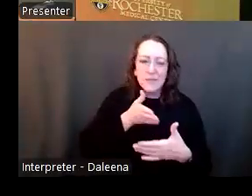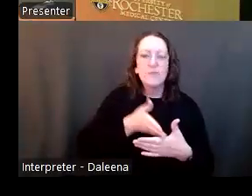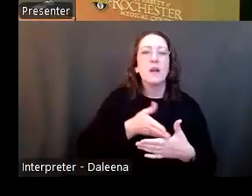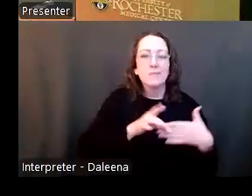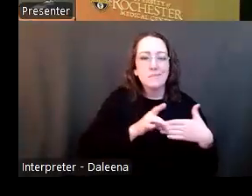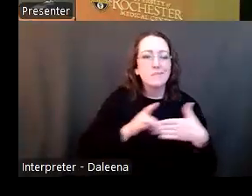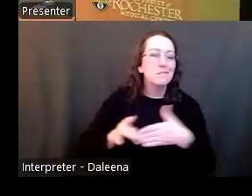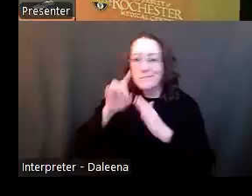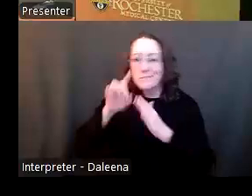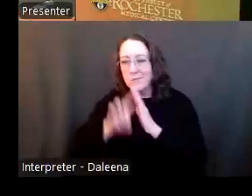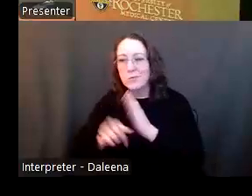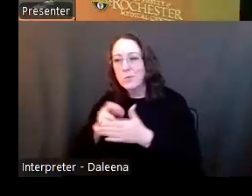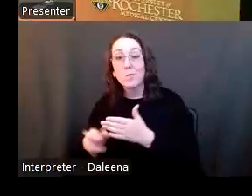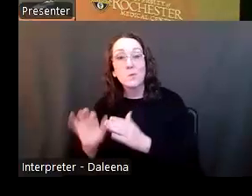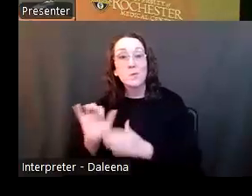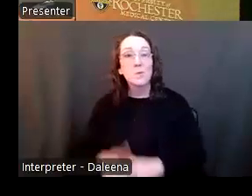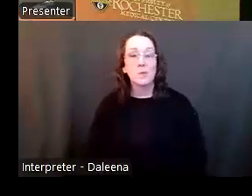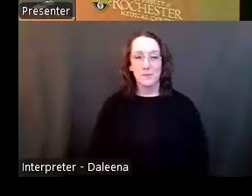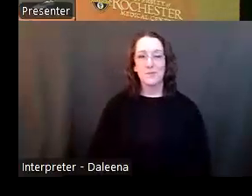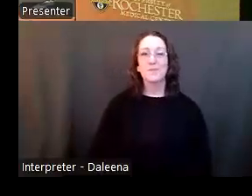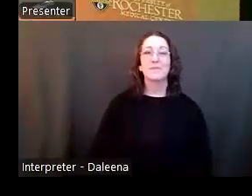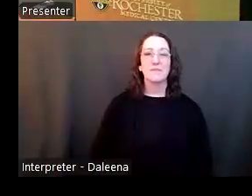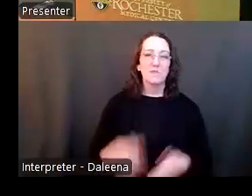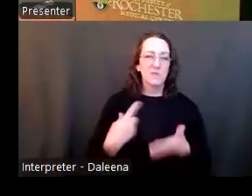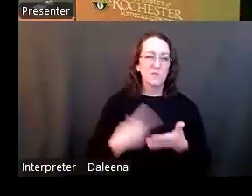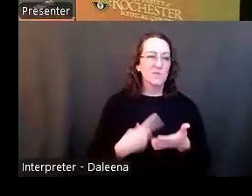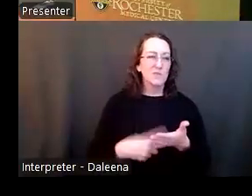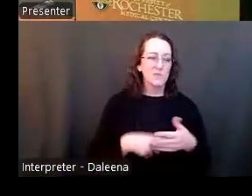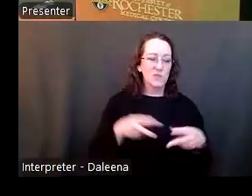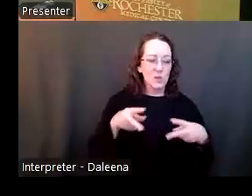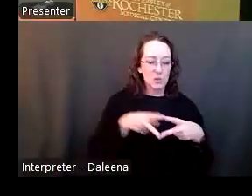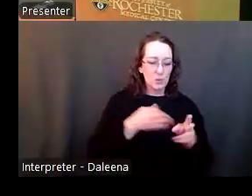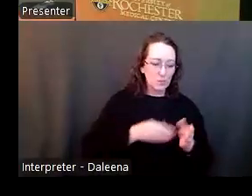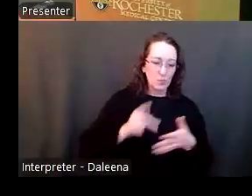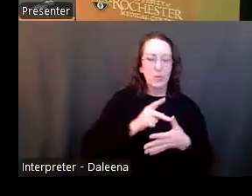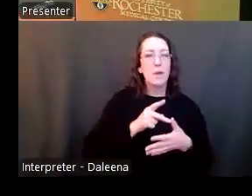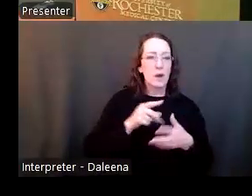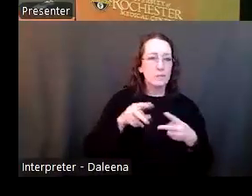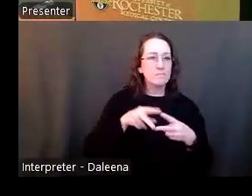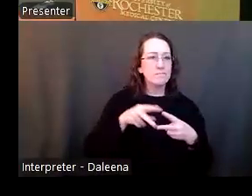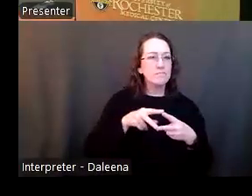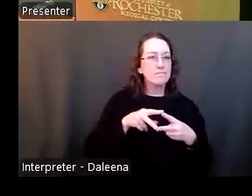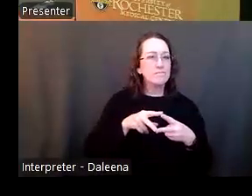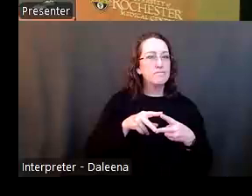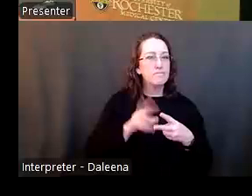outcomes so we're going to talk about two primary um up examples first up as unit based performance